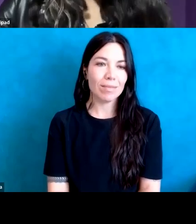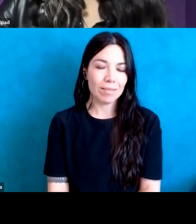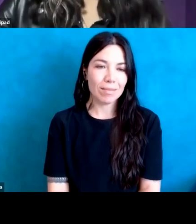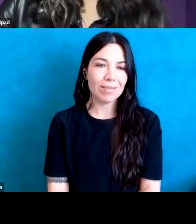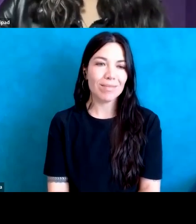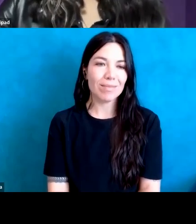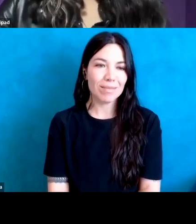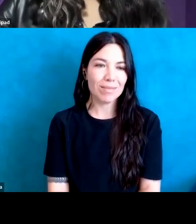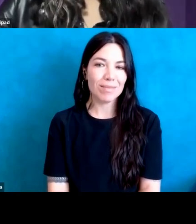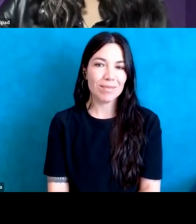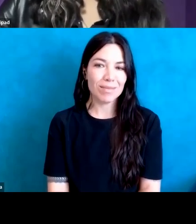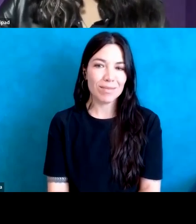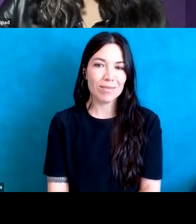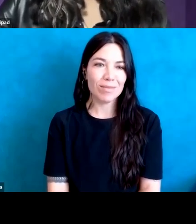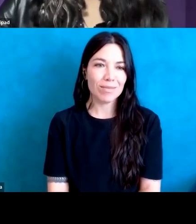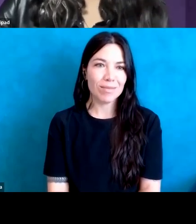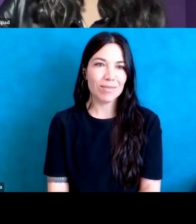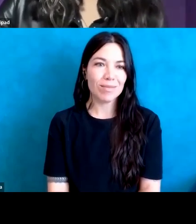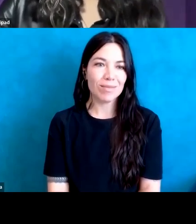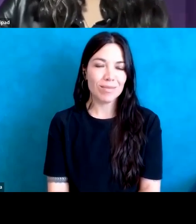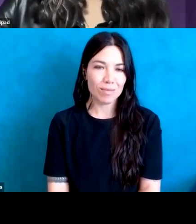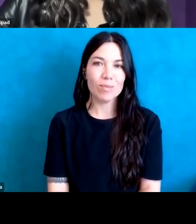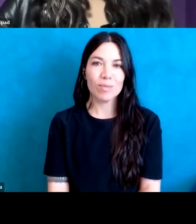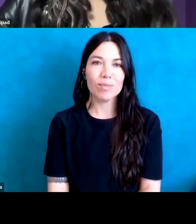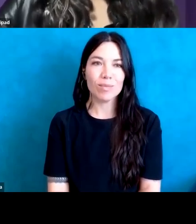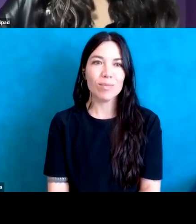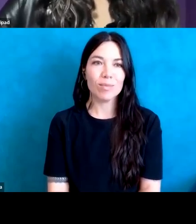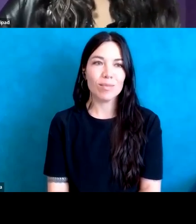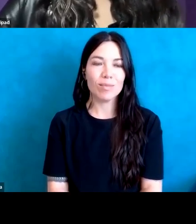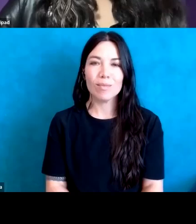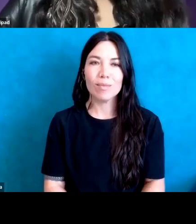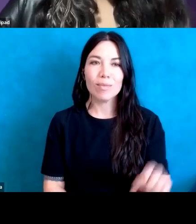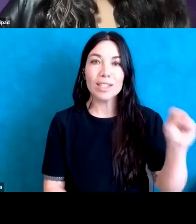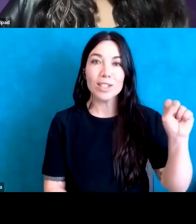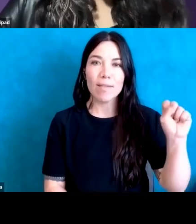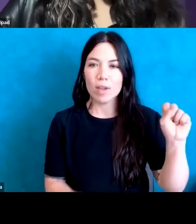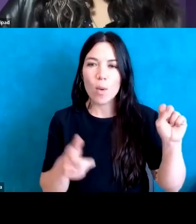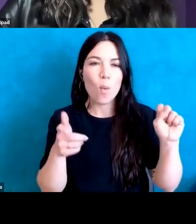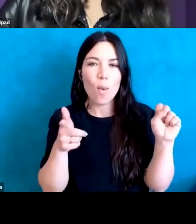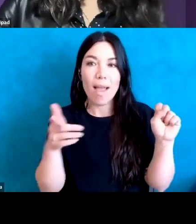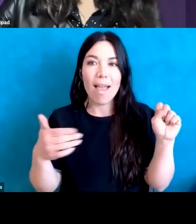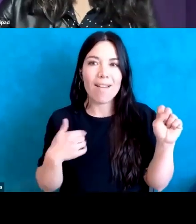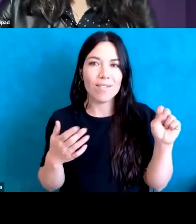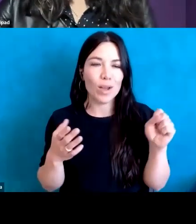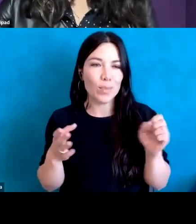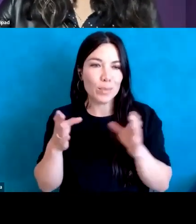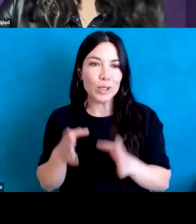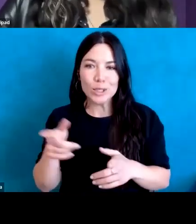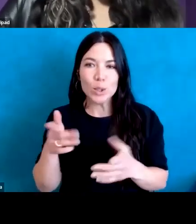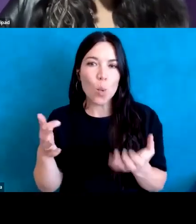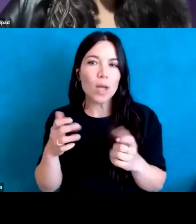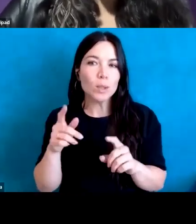Is it psycholinguistic research that we can really take on?